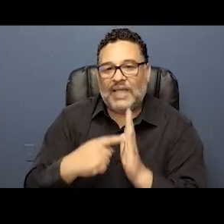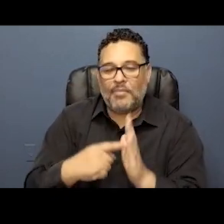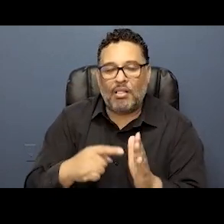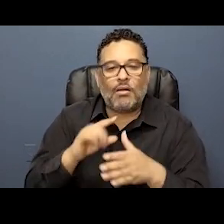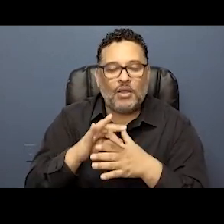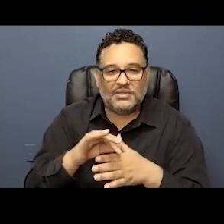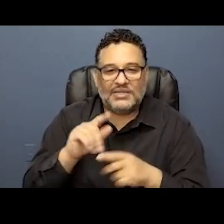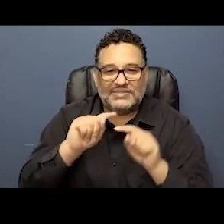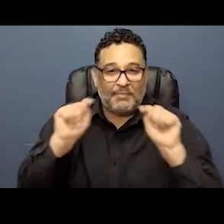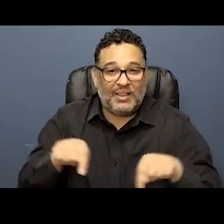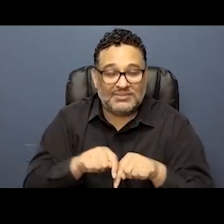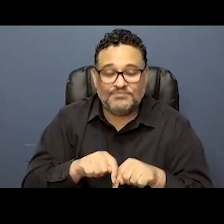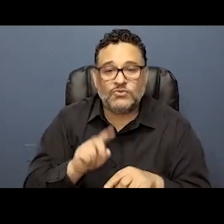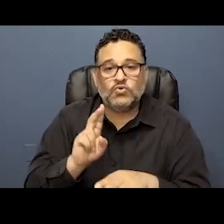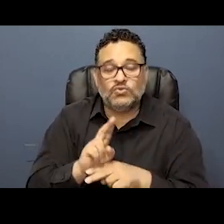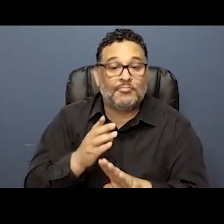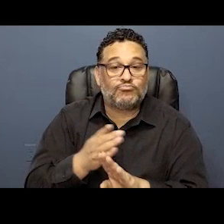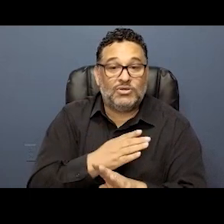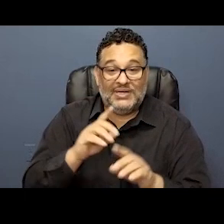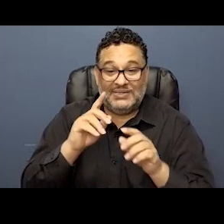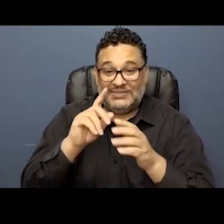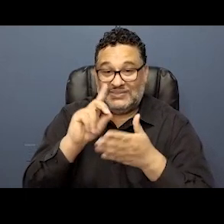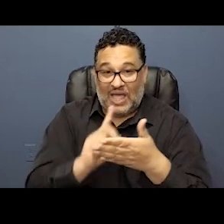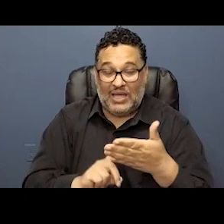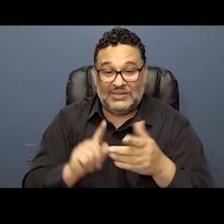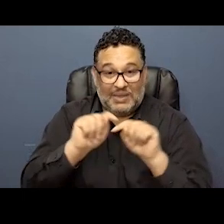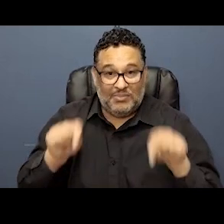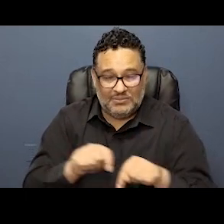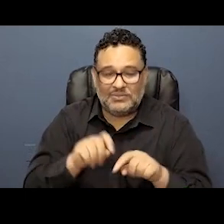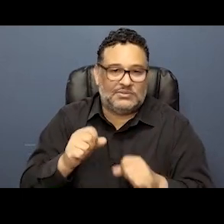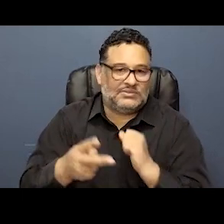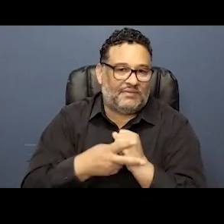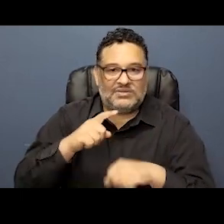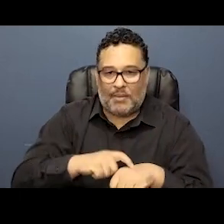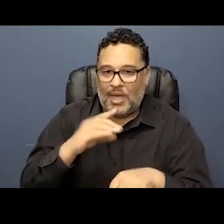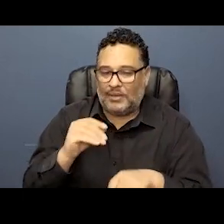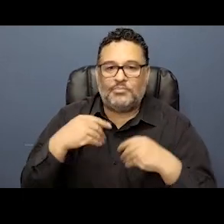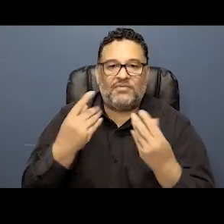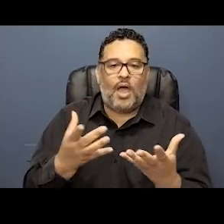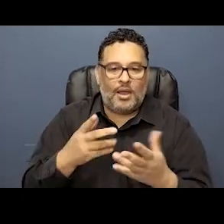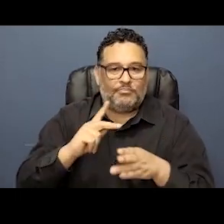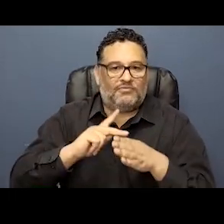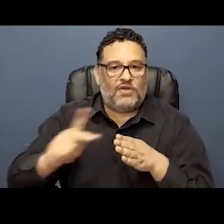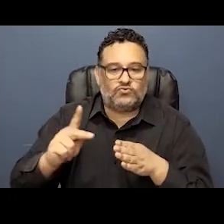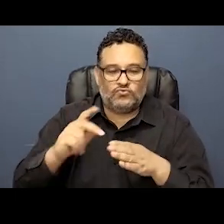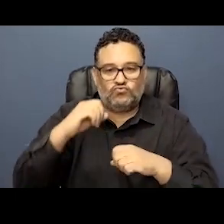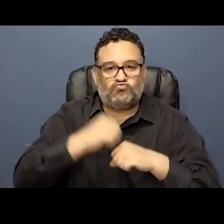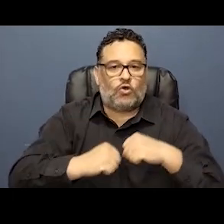templates can save you time and provide a professional structure. These templates